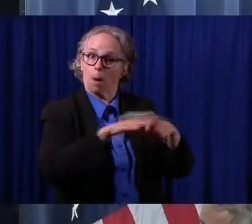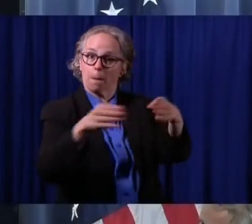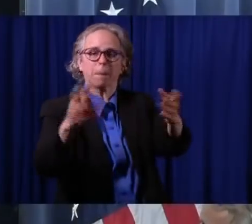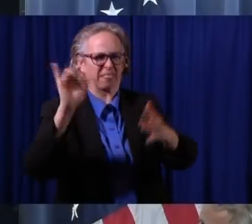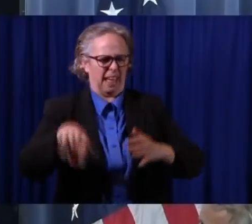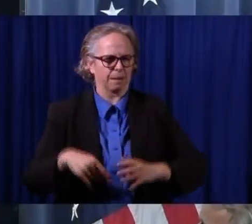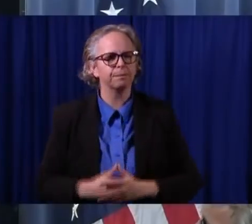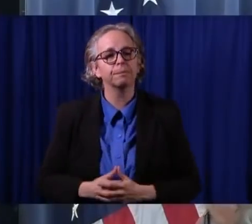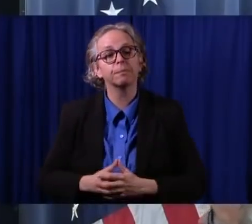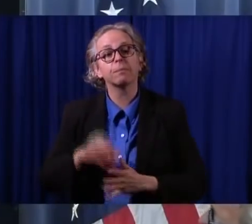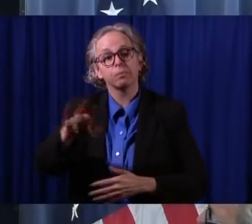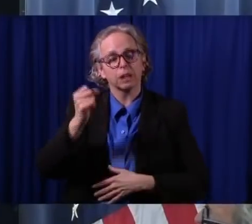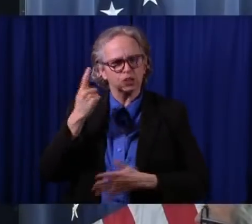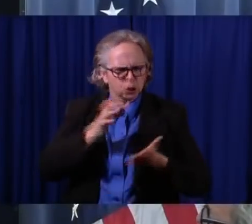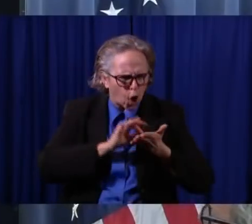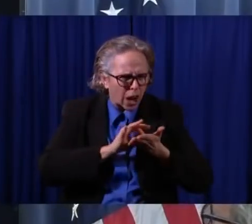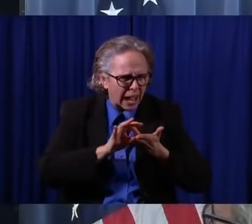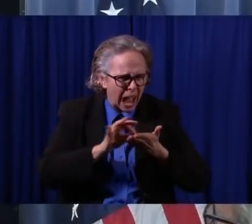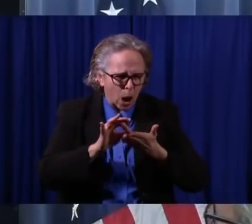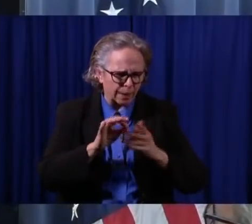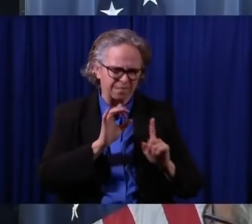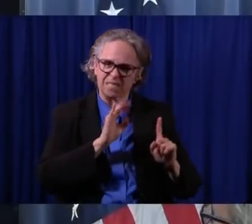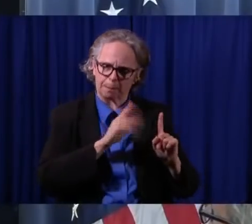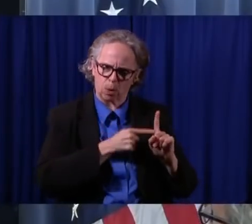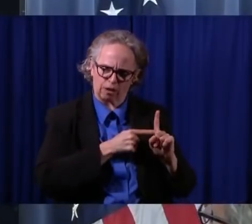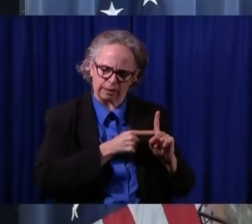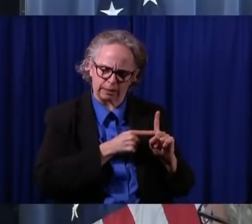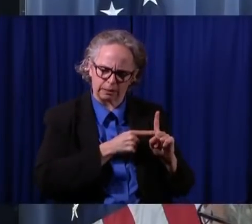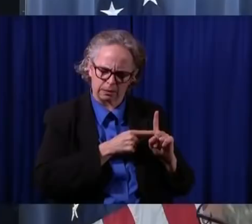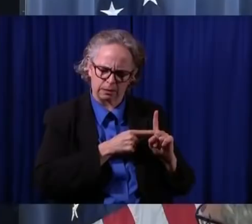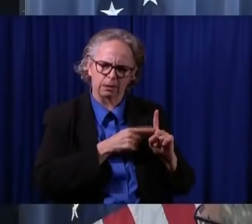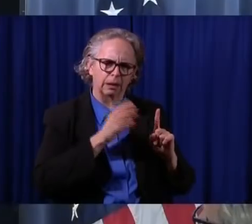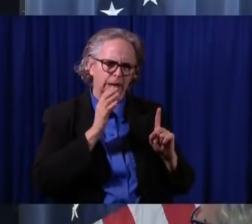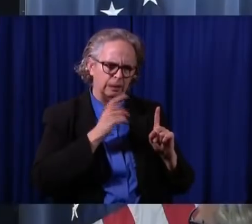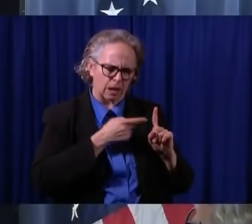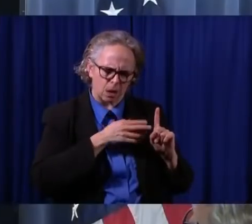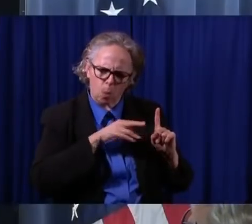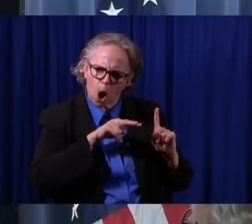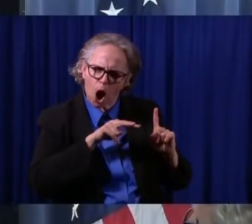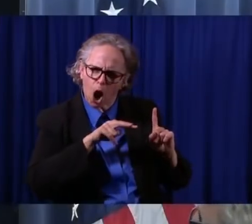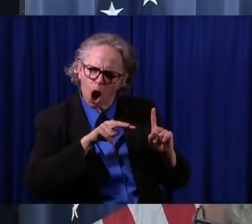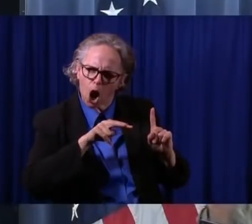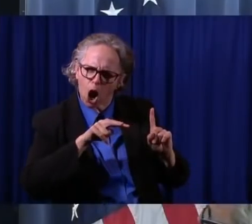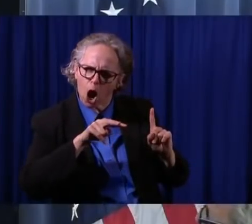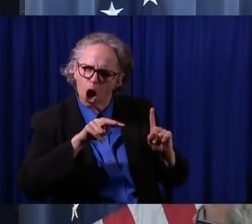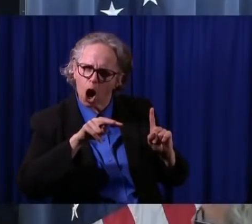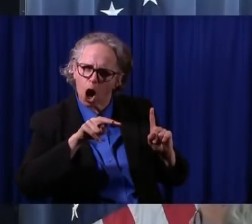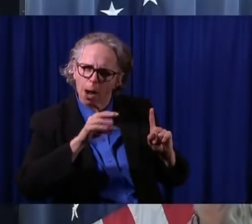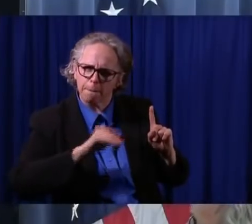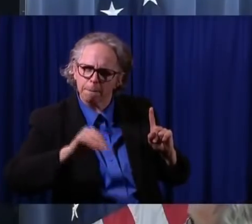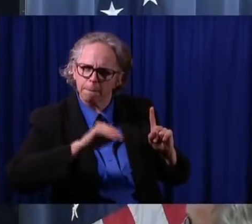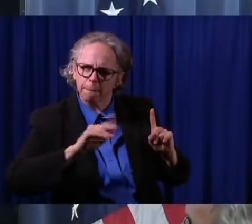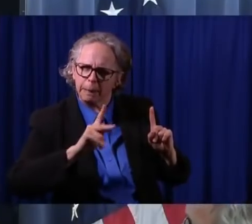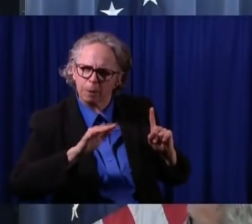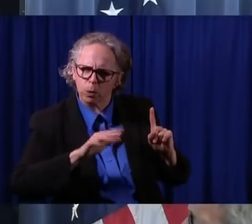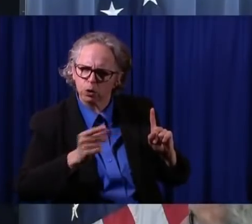COUNTY IN THE STATE OF OHIO. WHEN WE FIRST STARTED LOOKING AT THESE NUMBERS, IT LOOKS LIKE